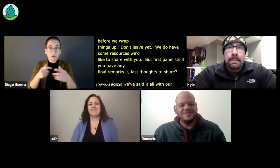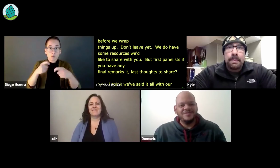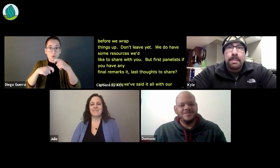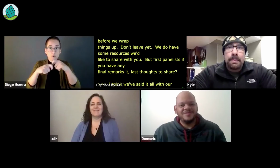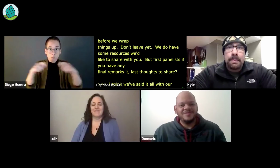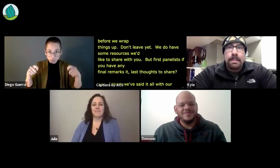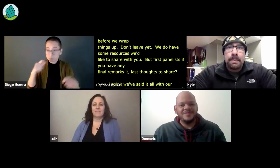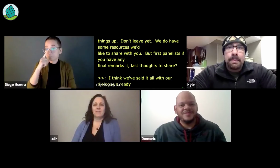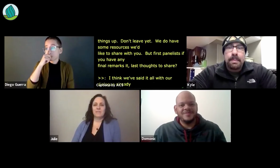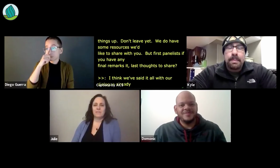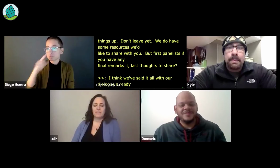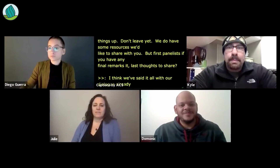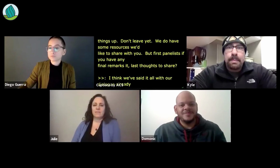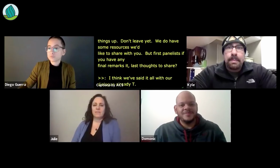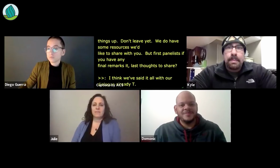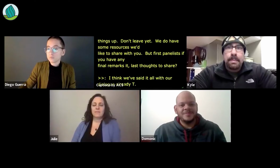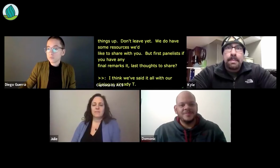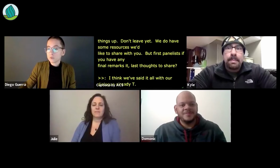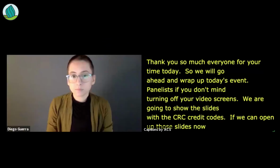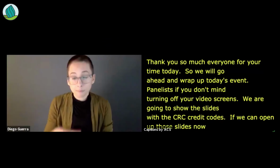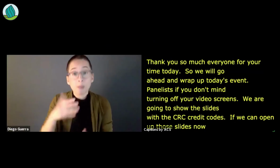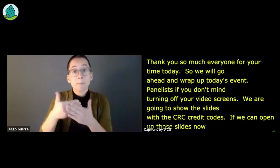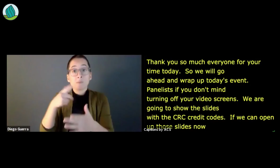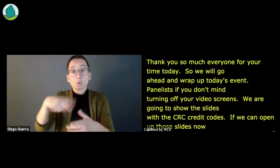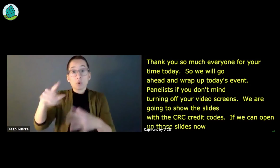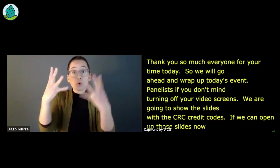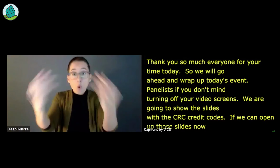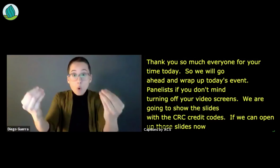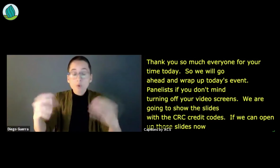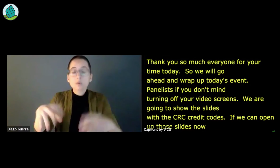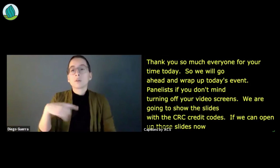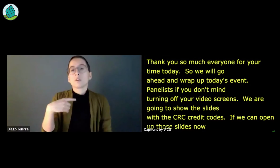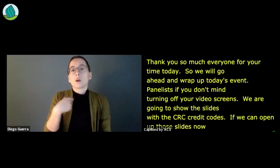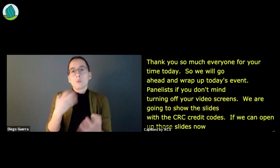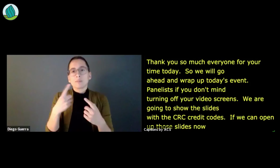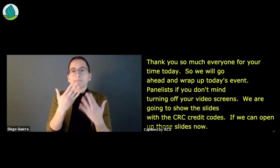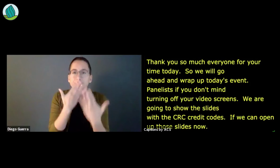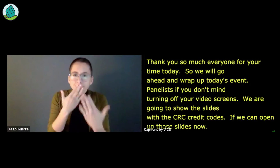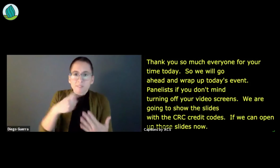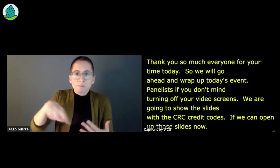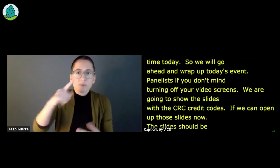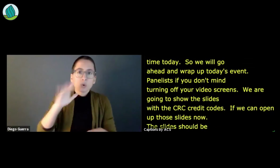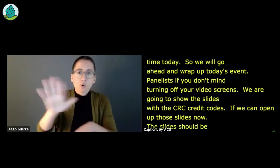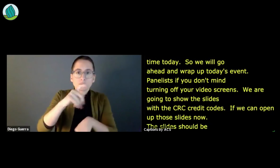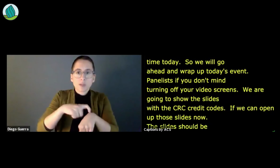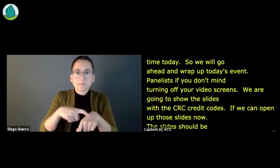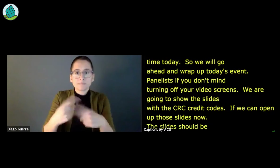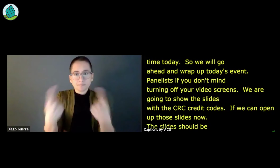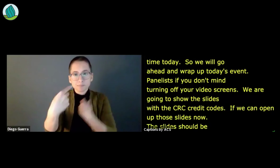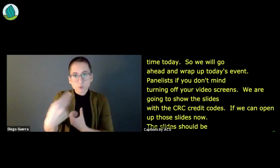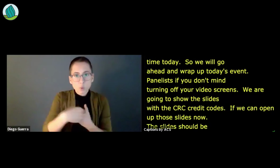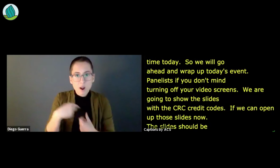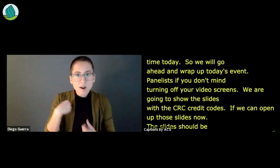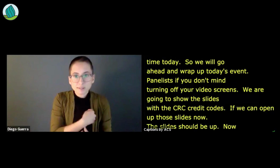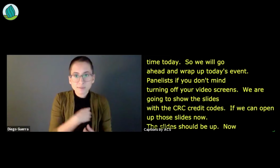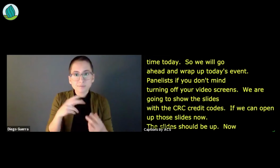So we will go ahead and wrap up today's event. Folks, before you leave, I want and extend our gratitude for being a part of this conversation today,